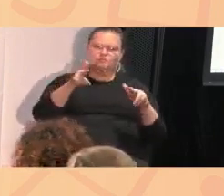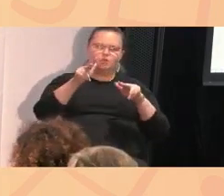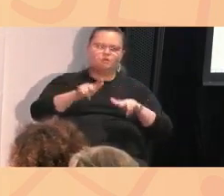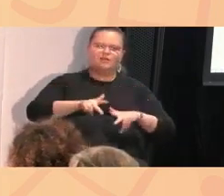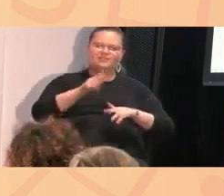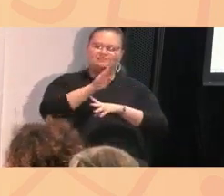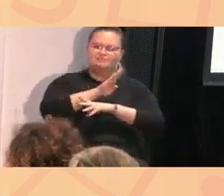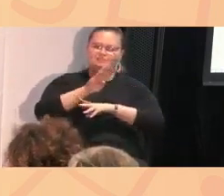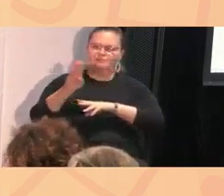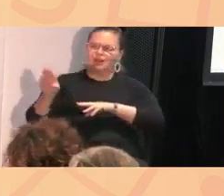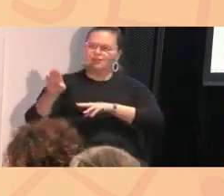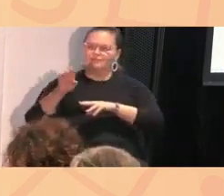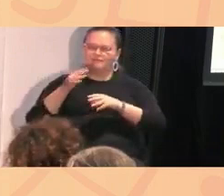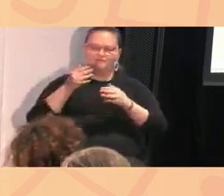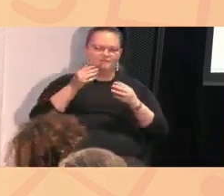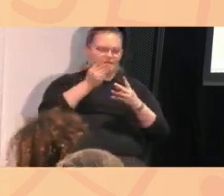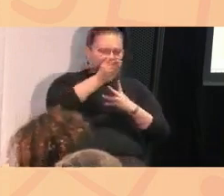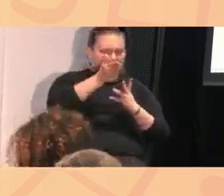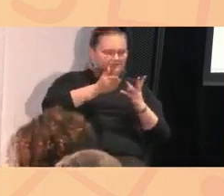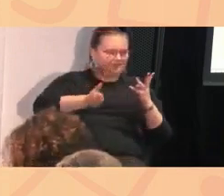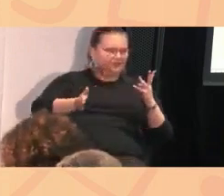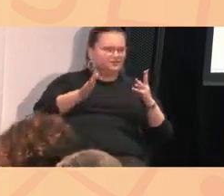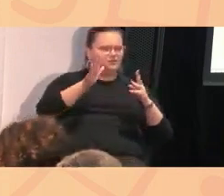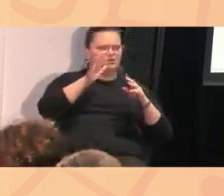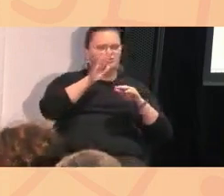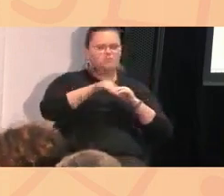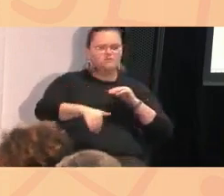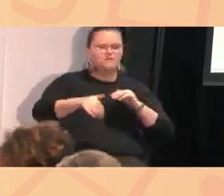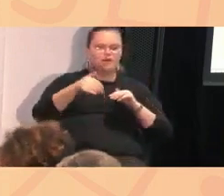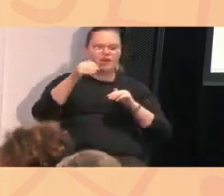Those figures have been haunting me through